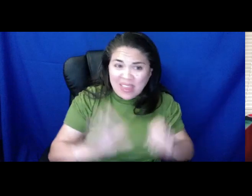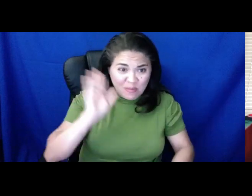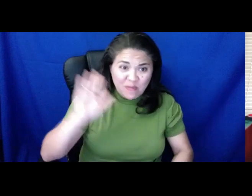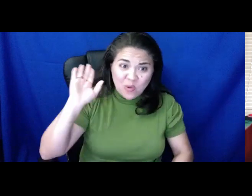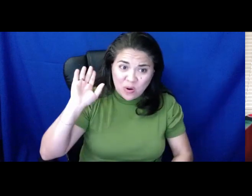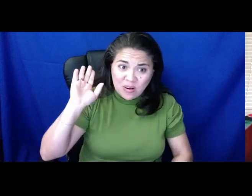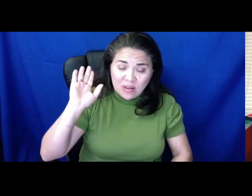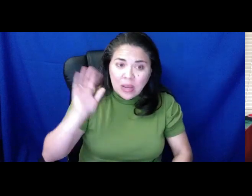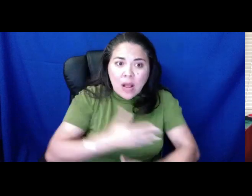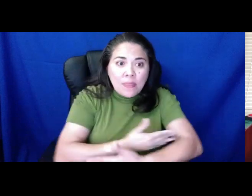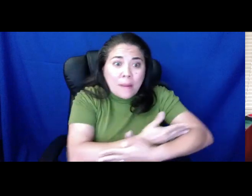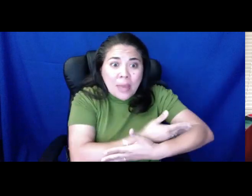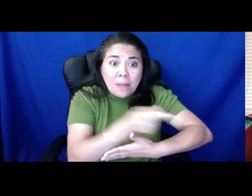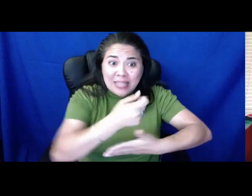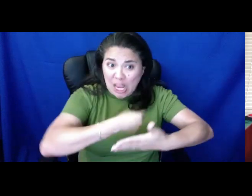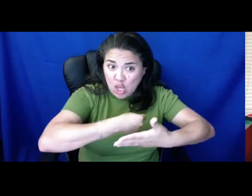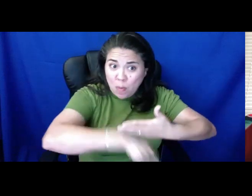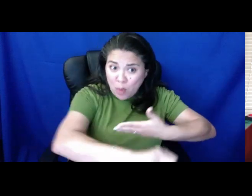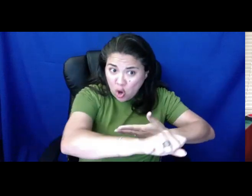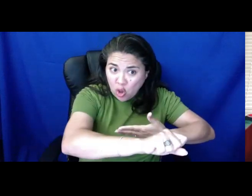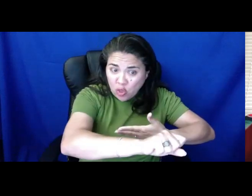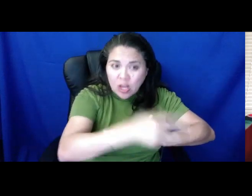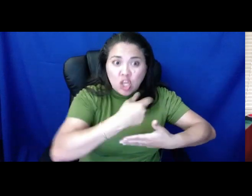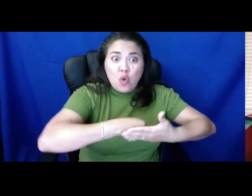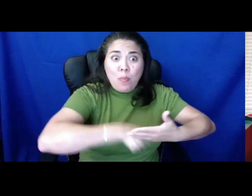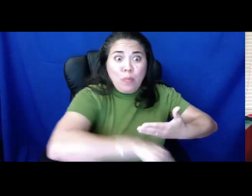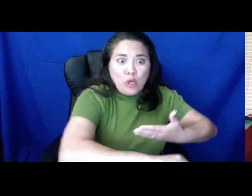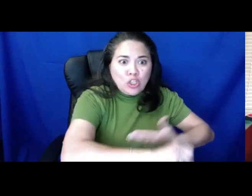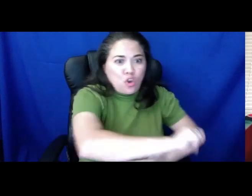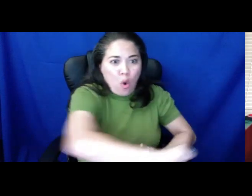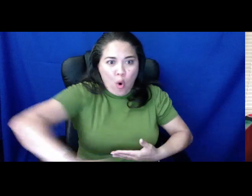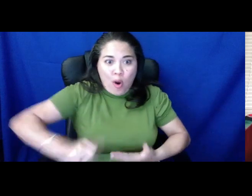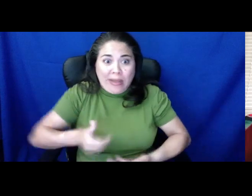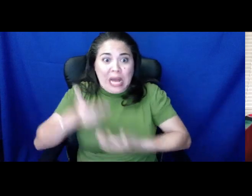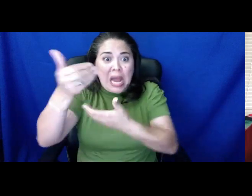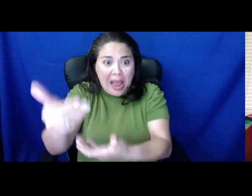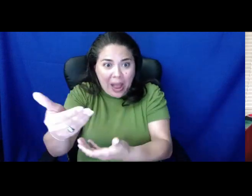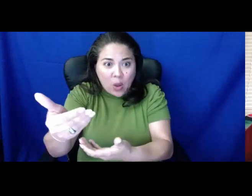Viktoria Valenzuela: But the babies, you gave birth to pushed or cut out of you burn like the sun.